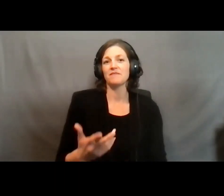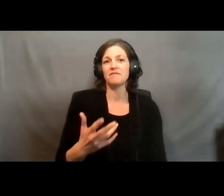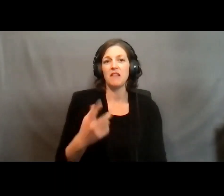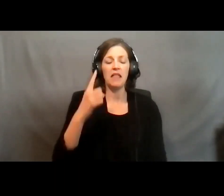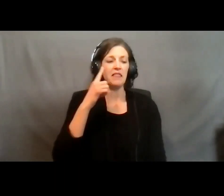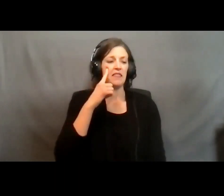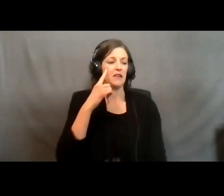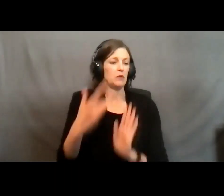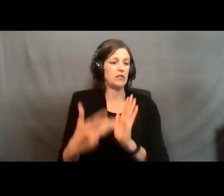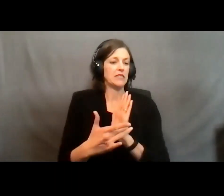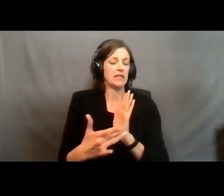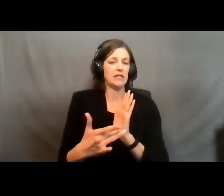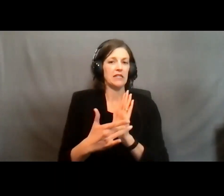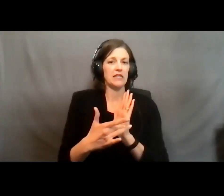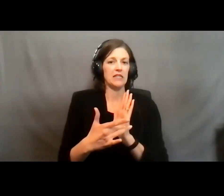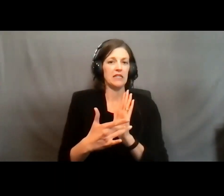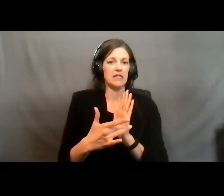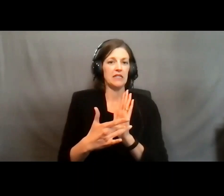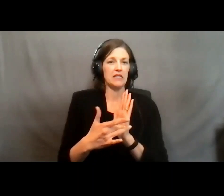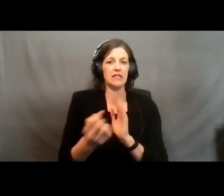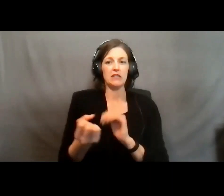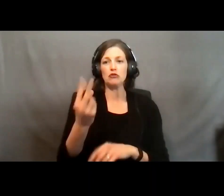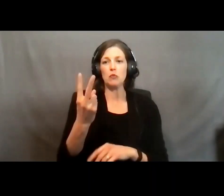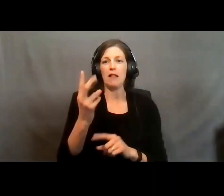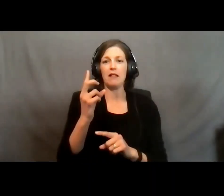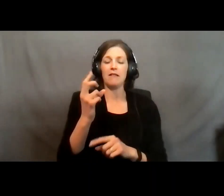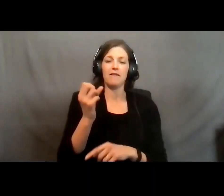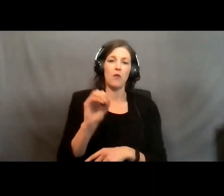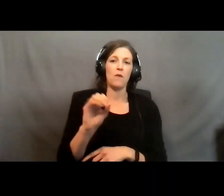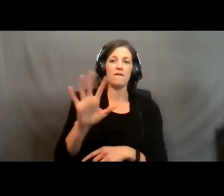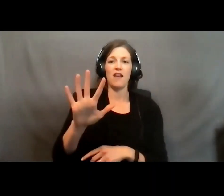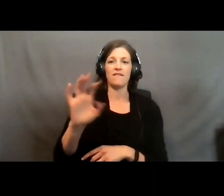13:45:32 12:05 PM Eastern time. 13:45:40